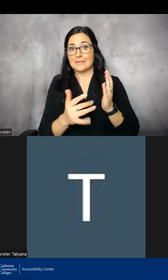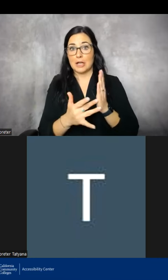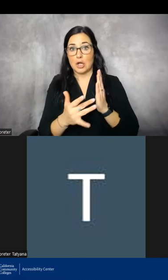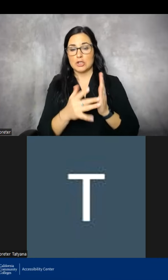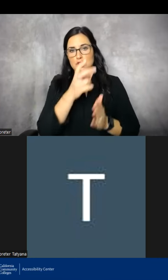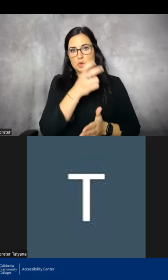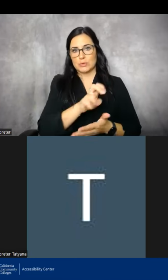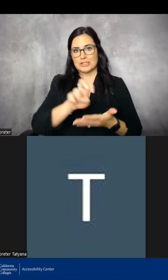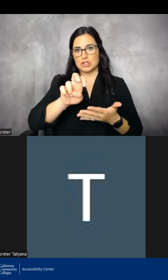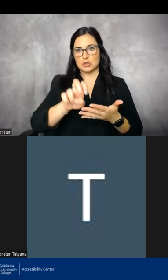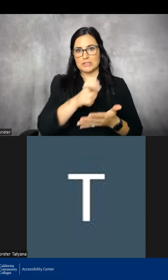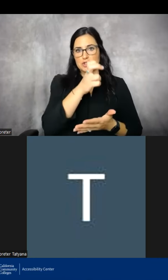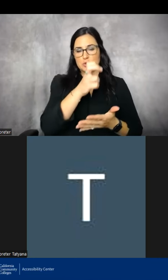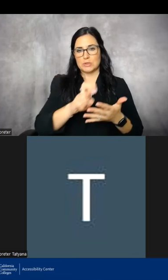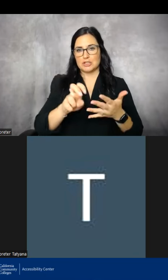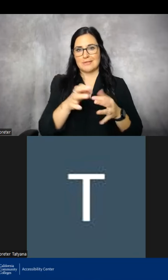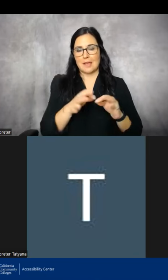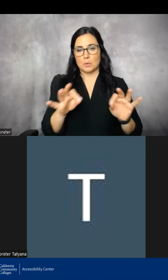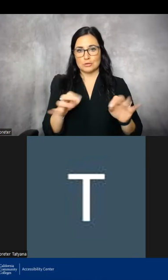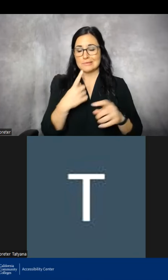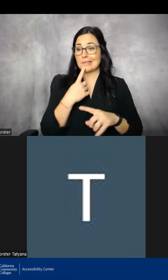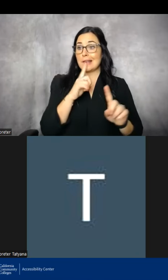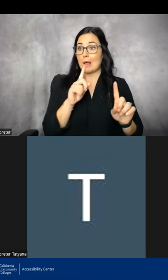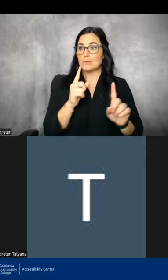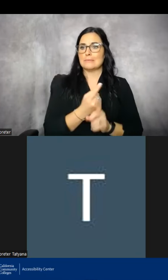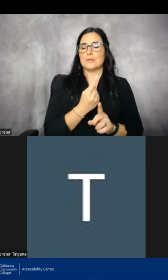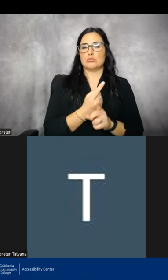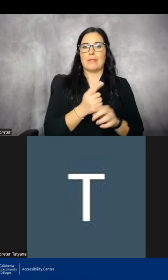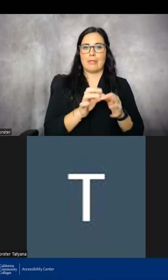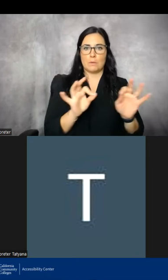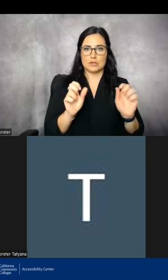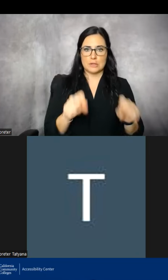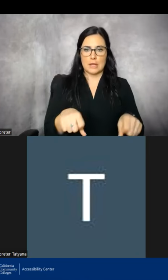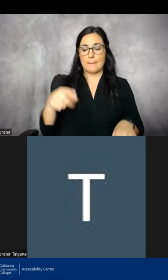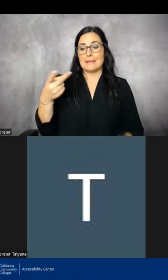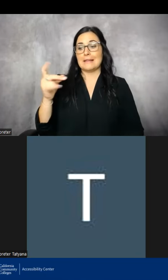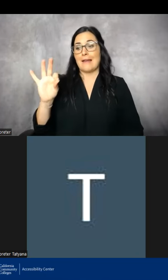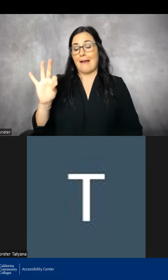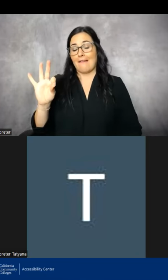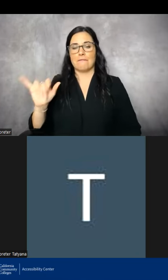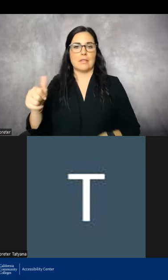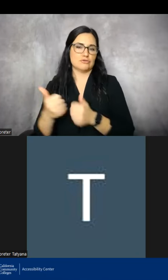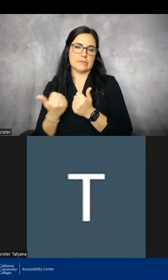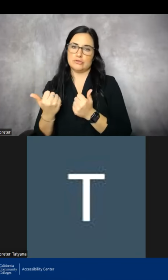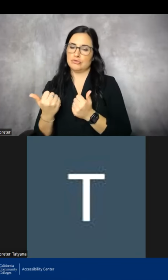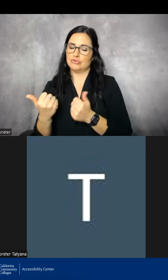and announce it appropriately. With PDF it's a challenge.